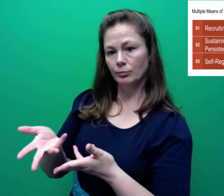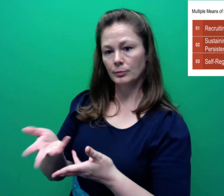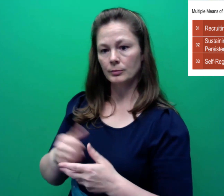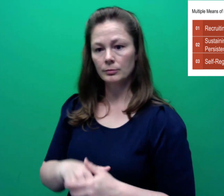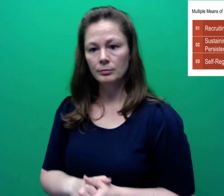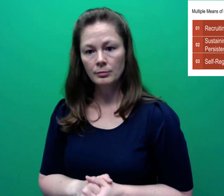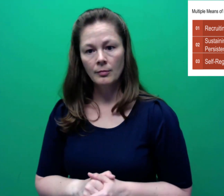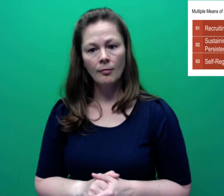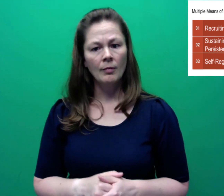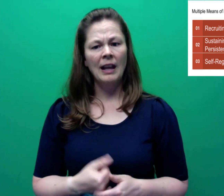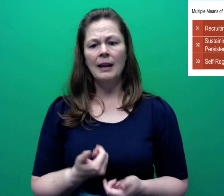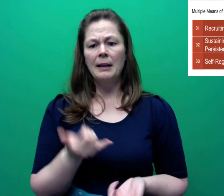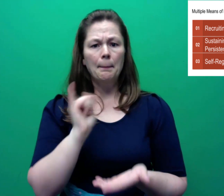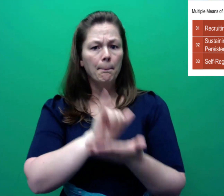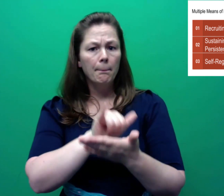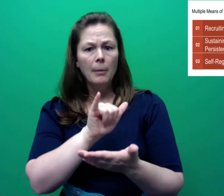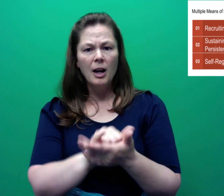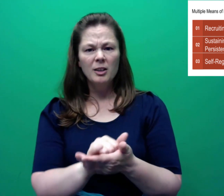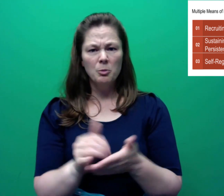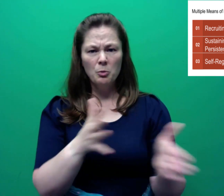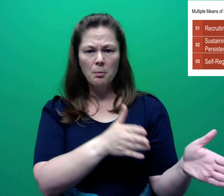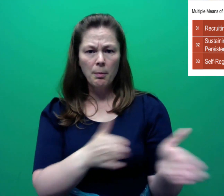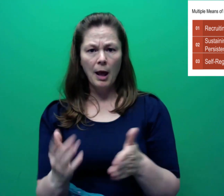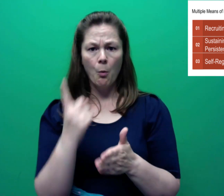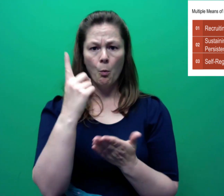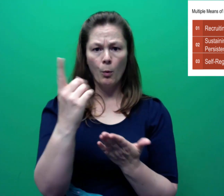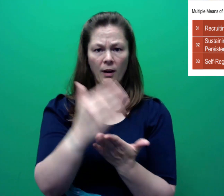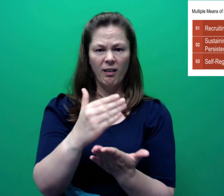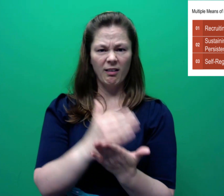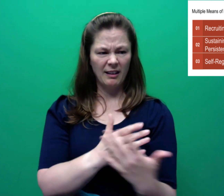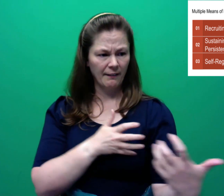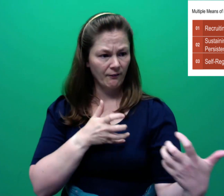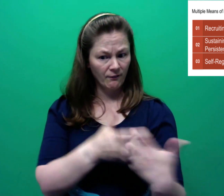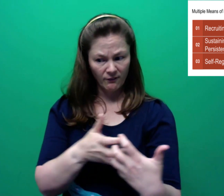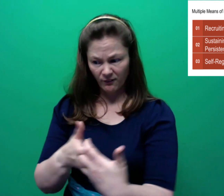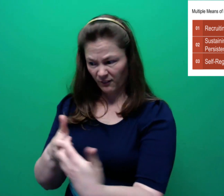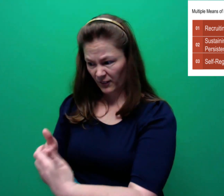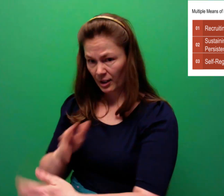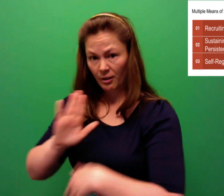more made motivated by group work or interacting with peers. Since you cannot